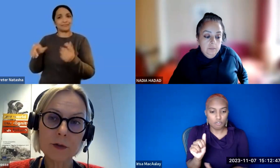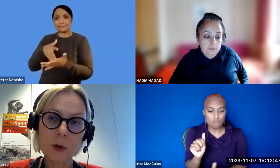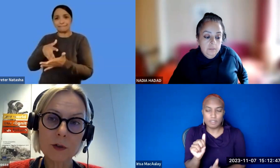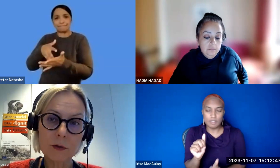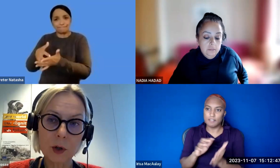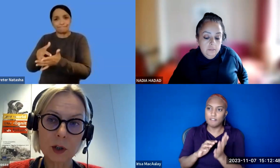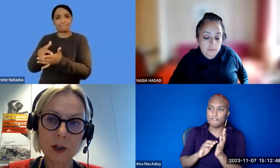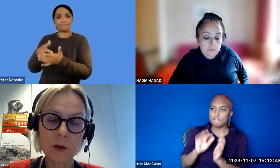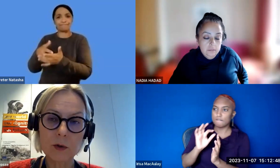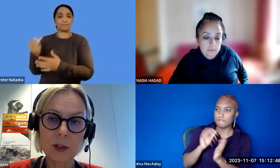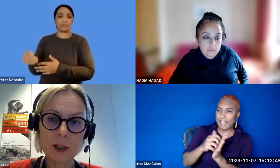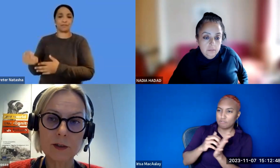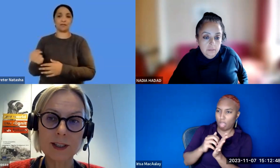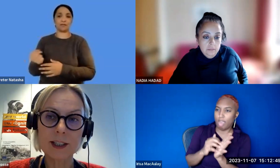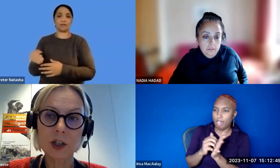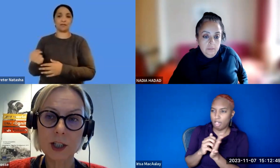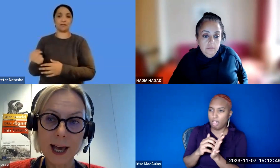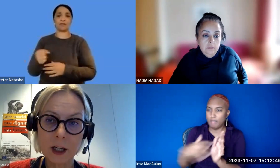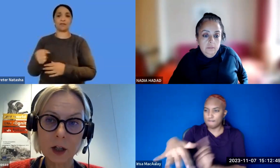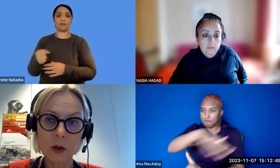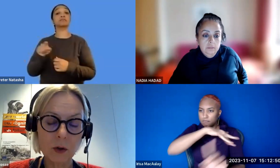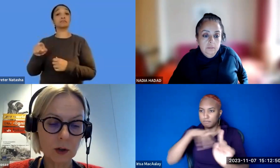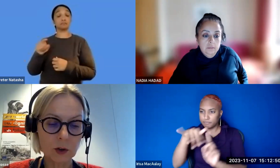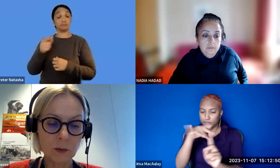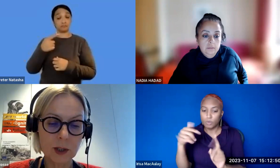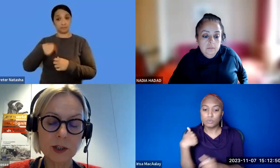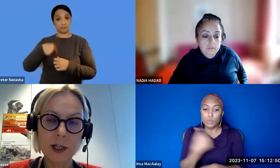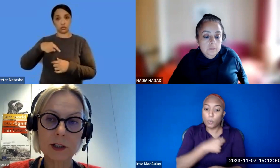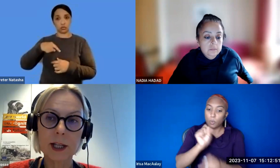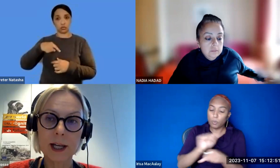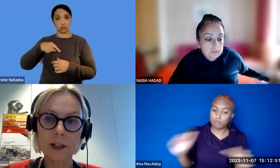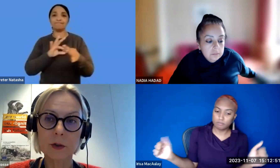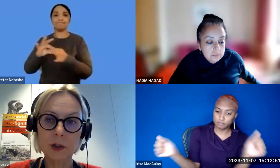Therefore, we work closely with DG ECHO on humanitarian aid